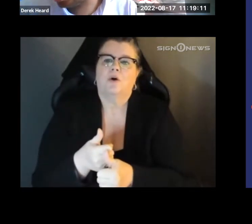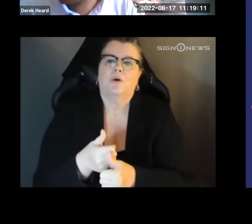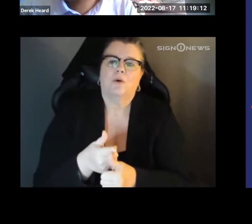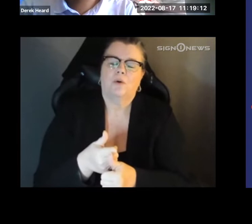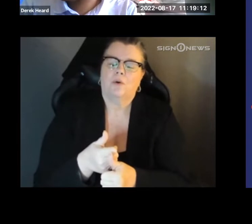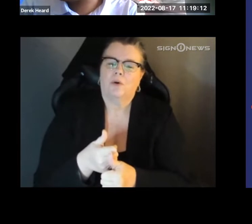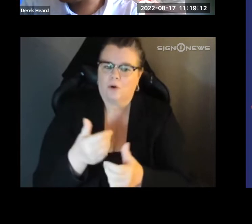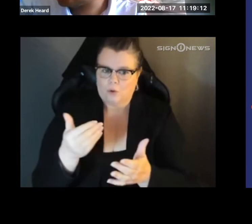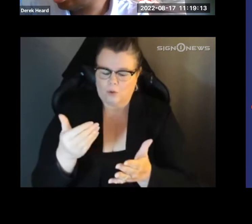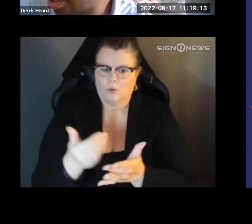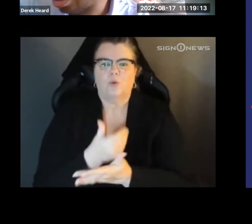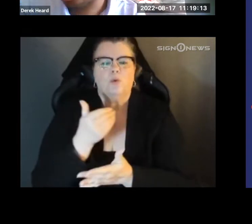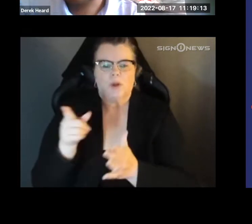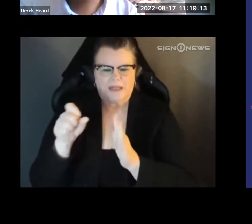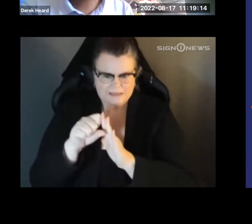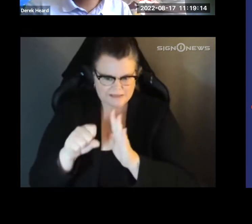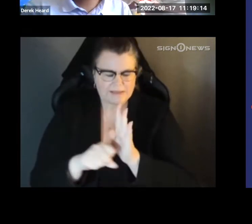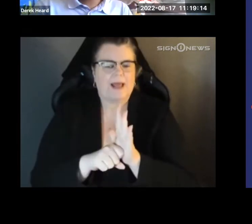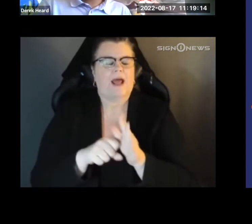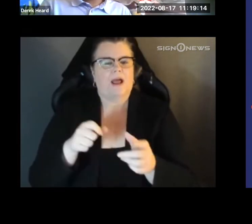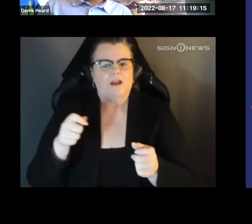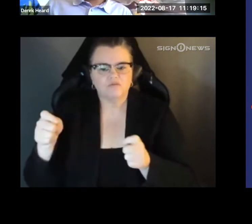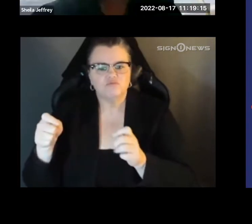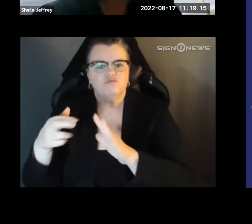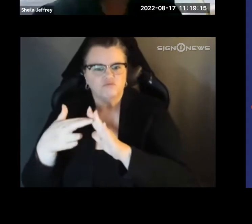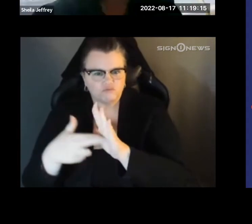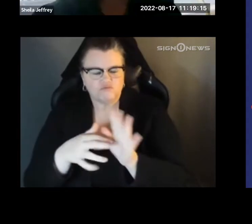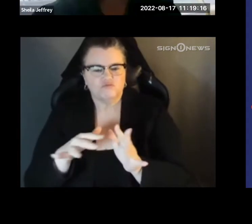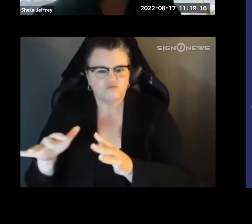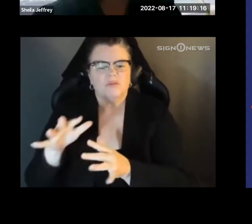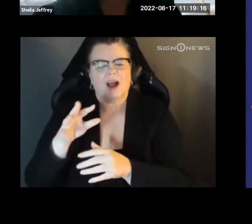education laws our next set of candidates